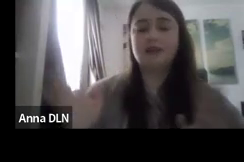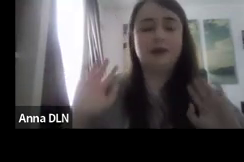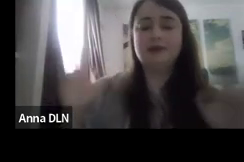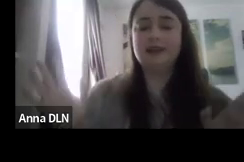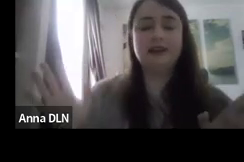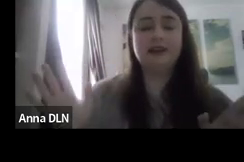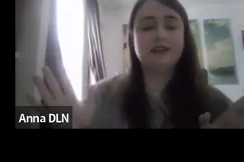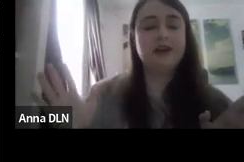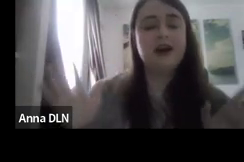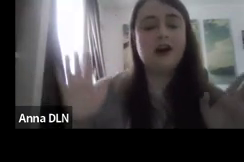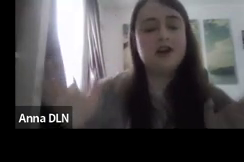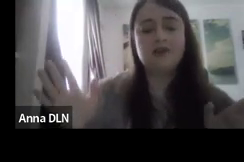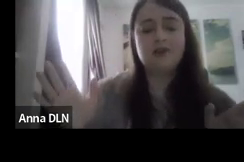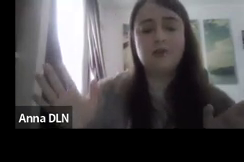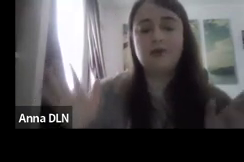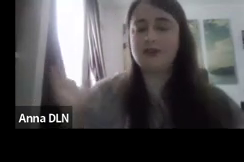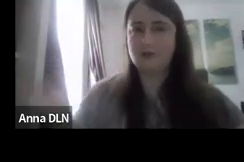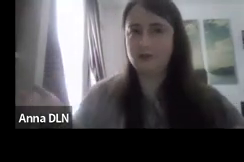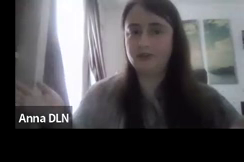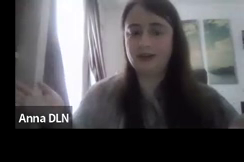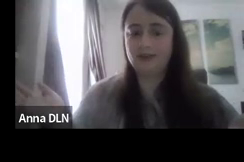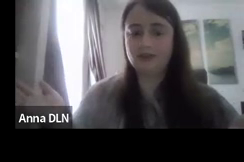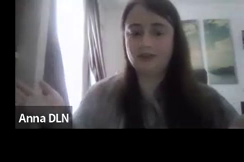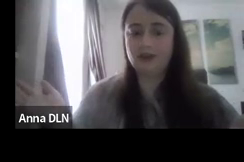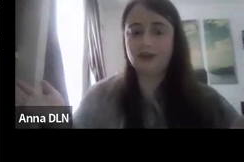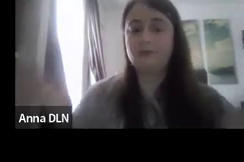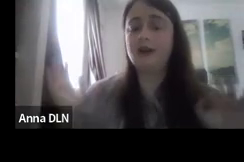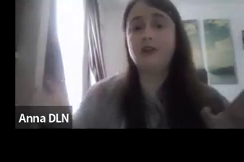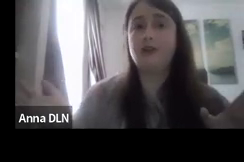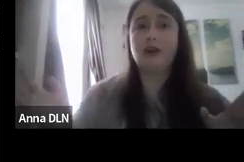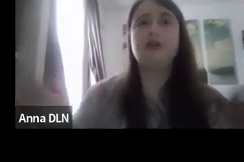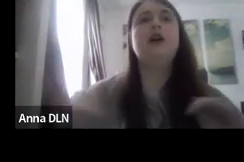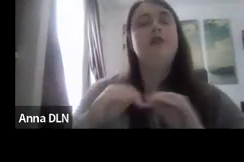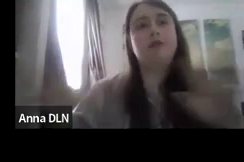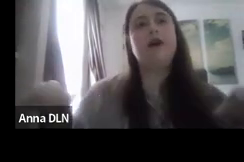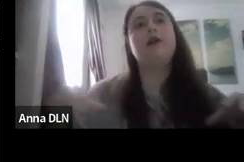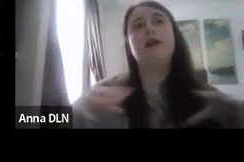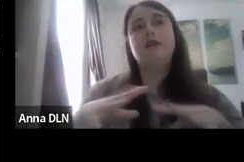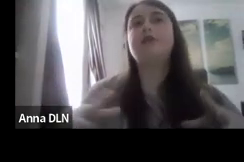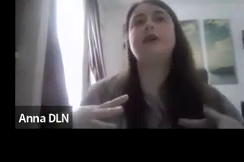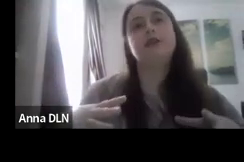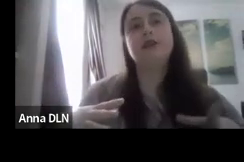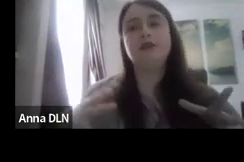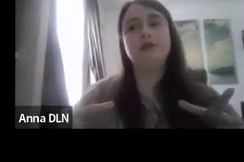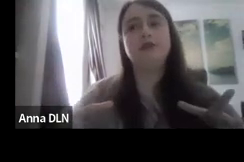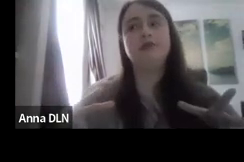lastly at my miscellaneous, are another group who are there to help students of any religion. And at my undergrad, they were very integrated into